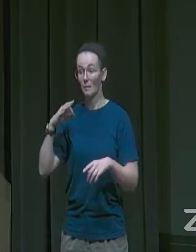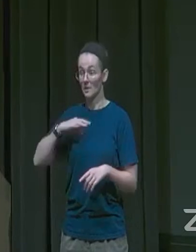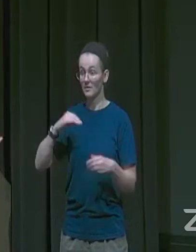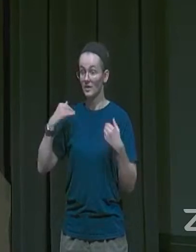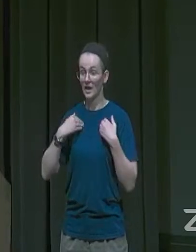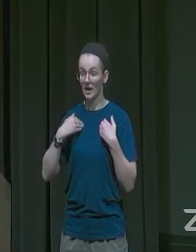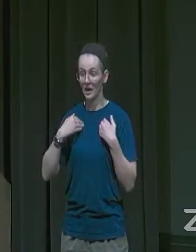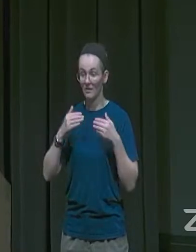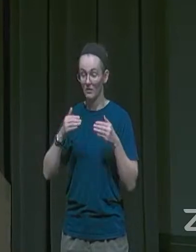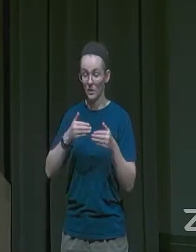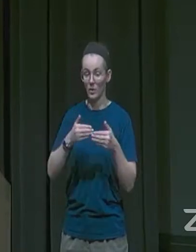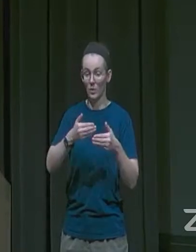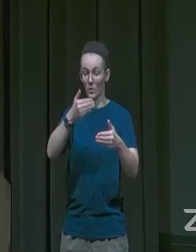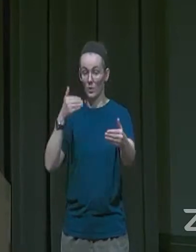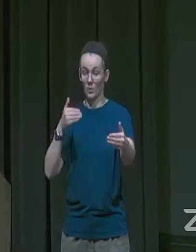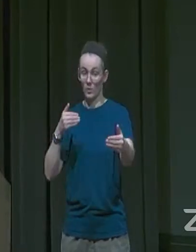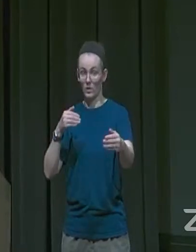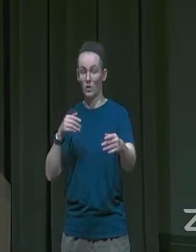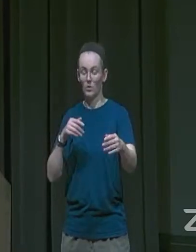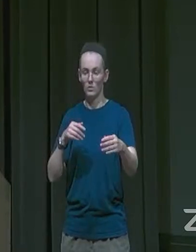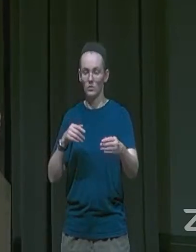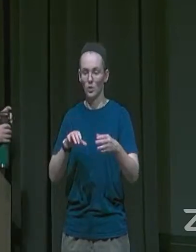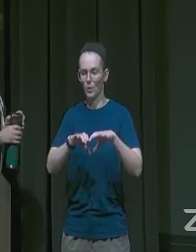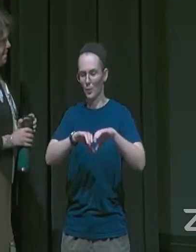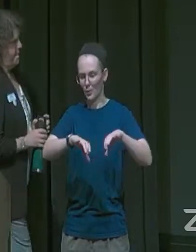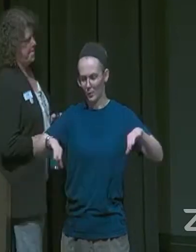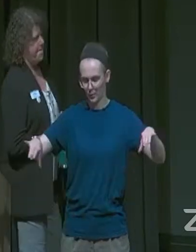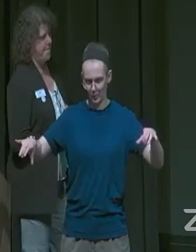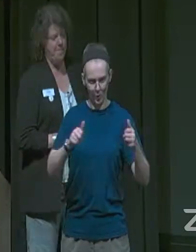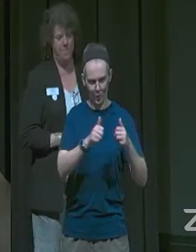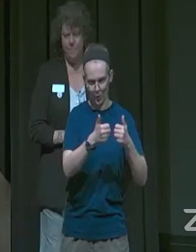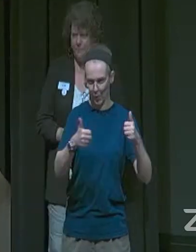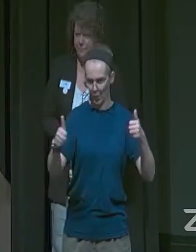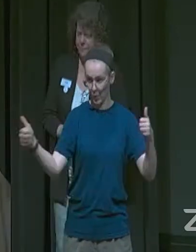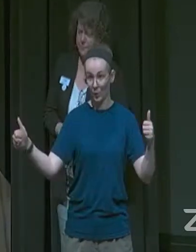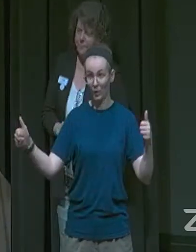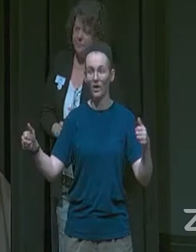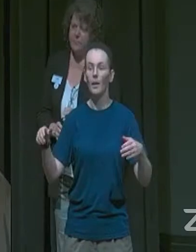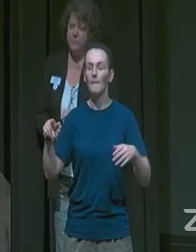the distance that that we have to cover with the the pipeline is that uh the pumps can be